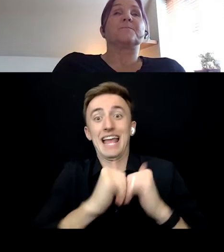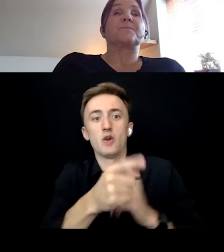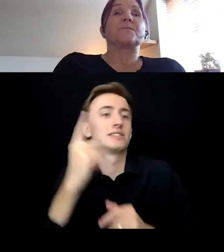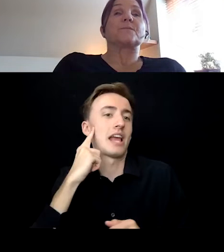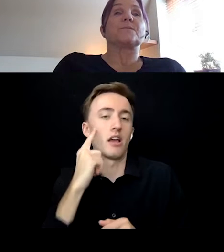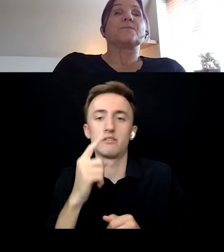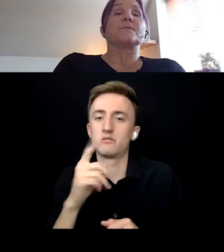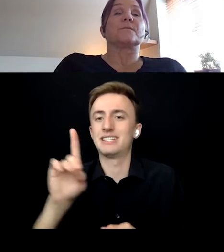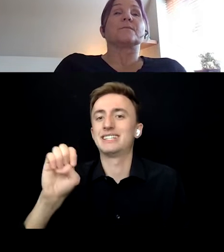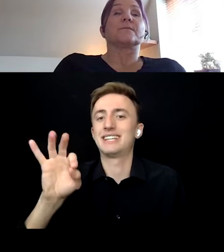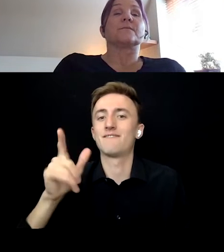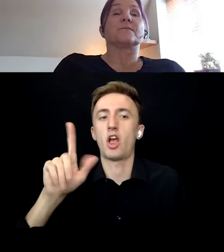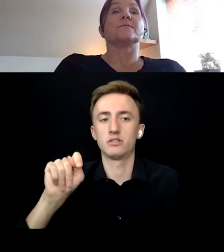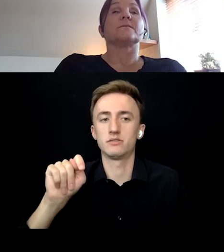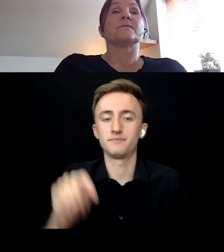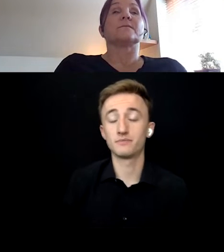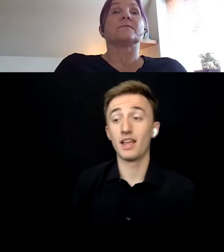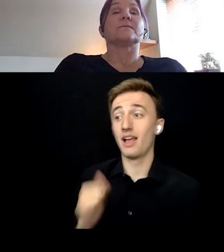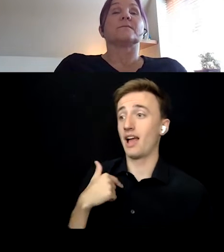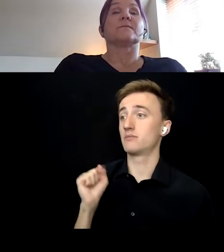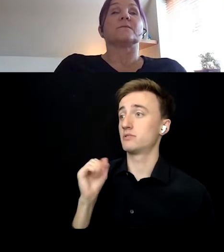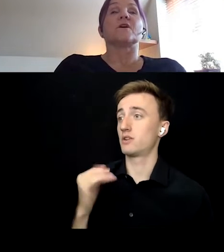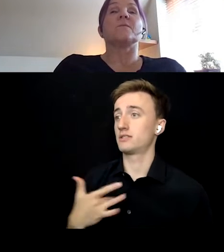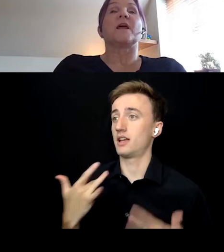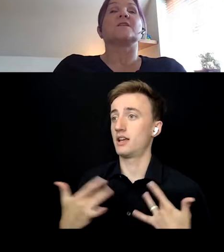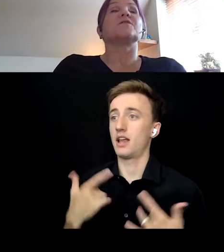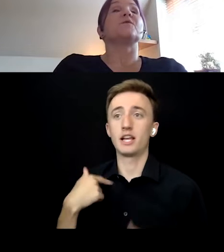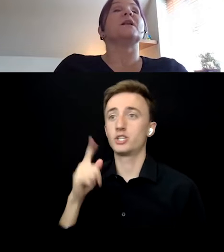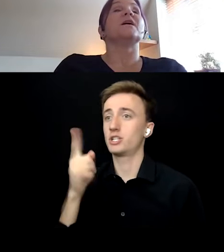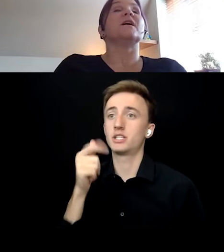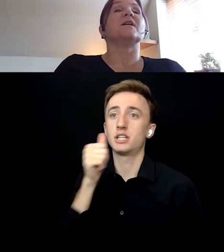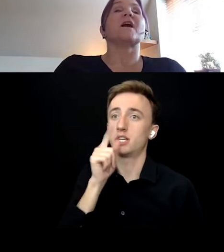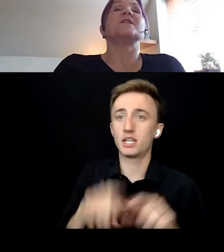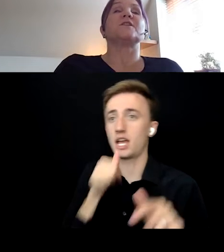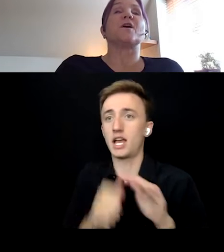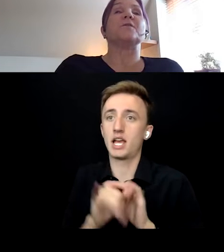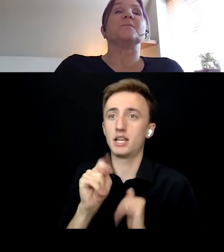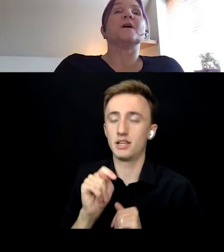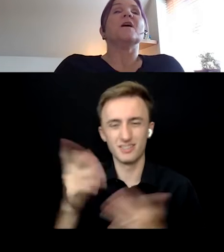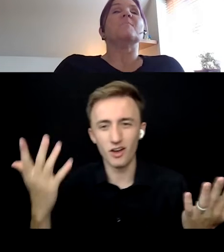I'm so excited and I just can't hide it. >> Leonie: So Alexa's familiar light tone.